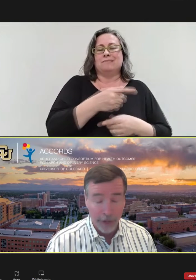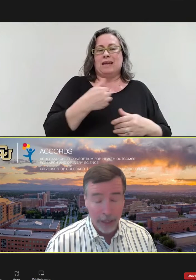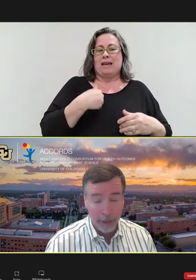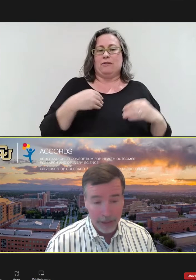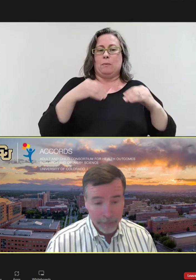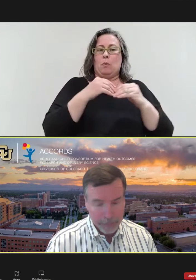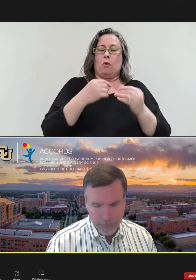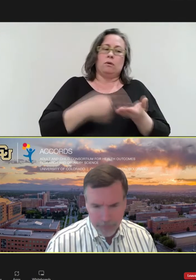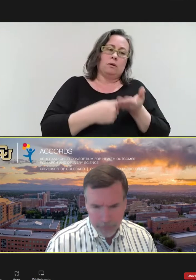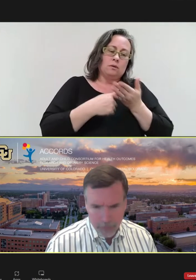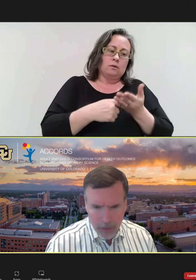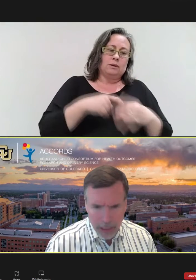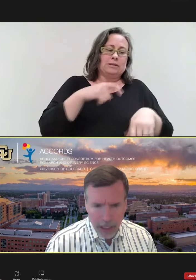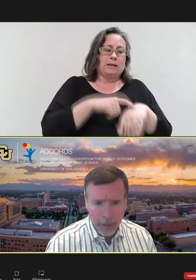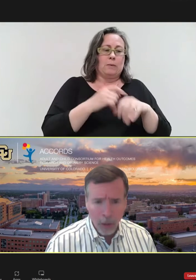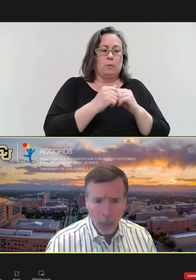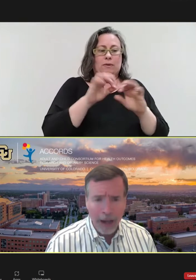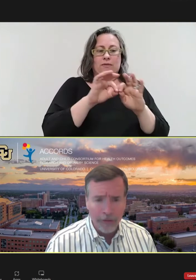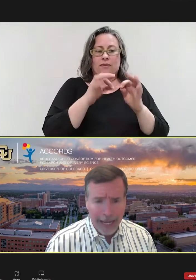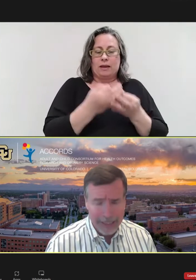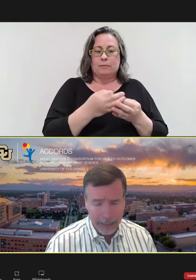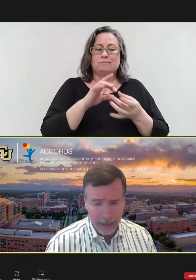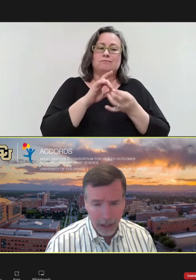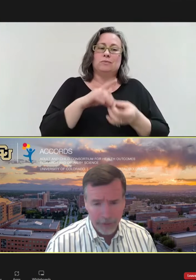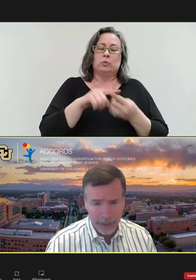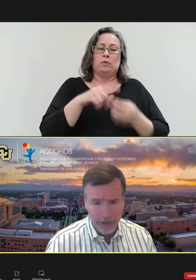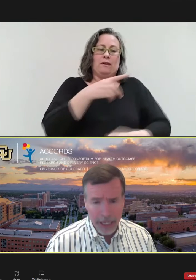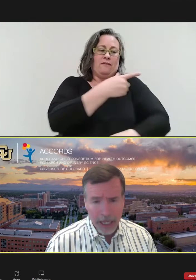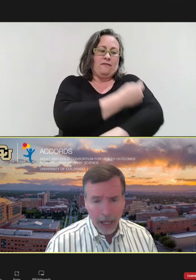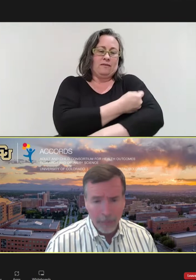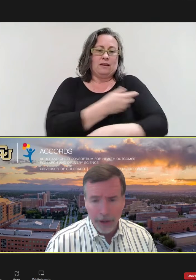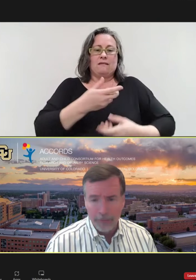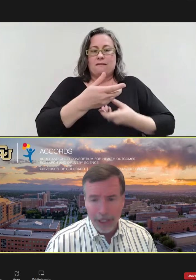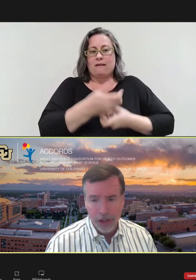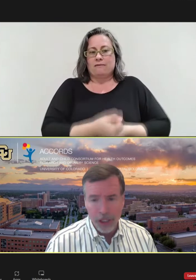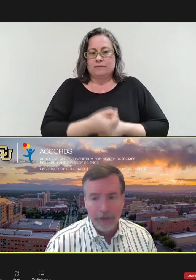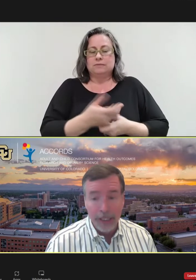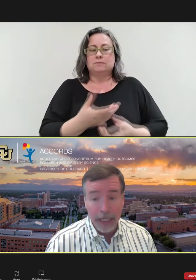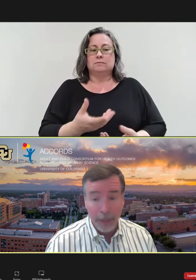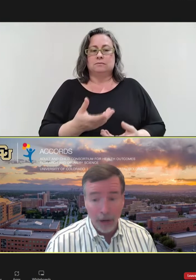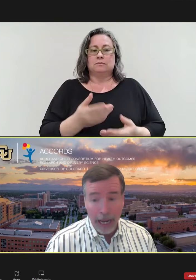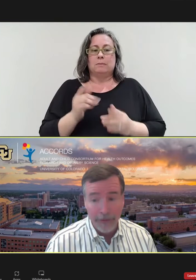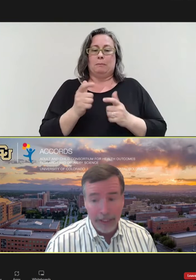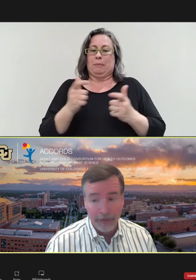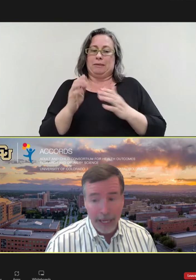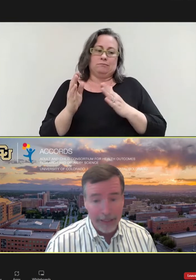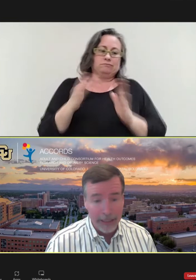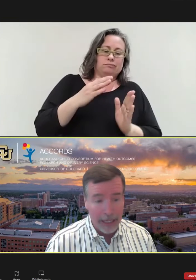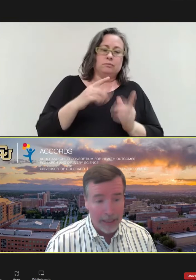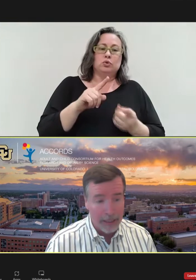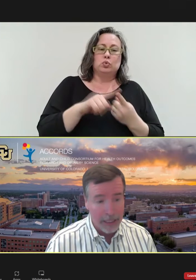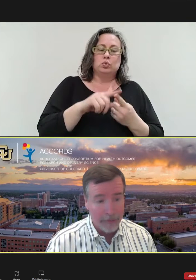families around vaccine confidence. There have been shifts in demographics of vaccine hesitancy